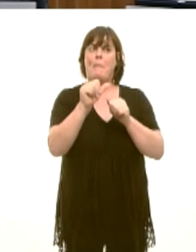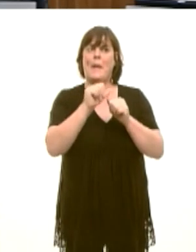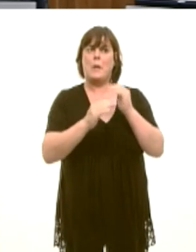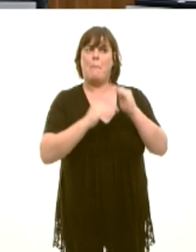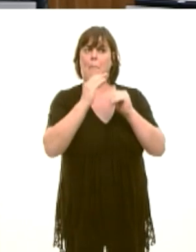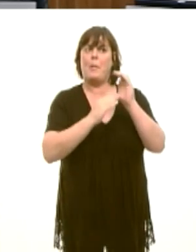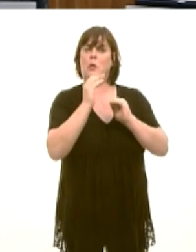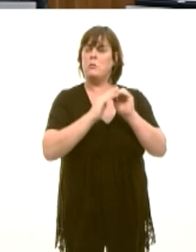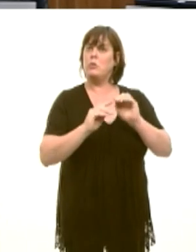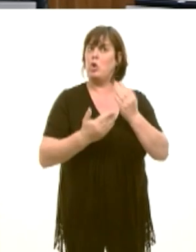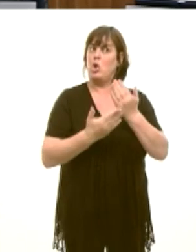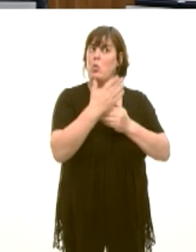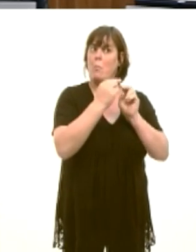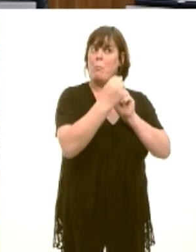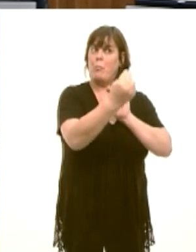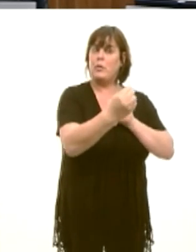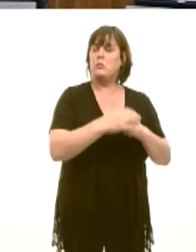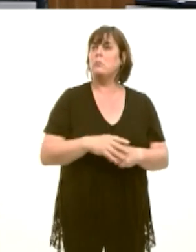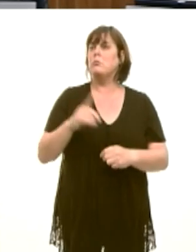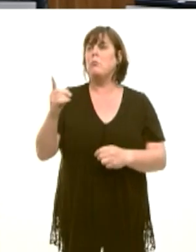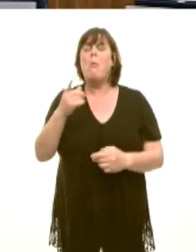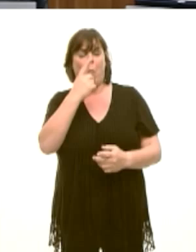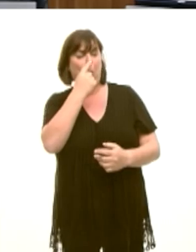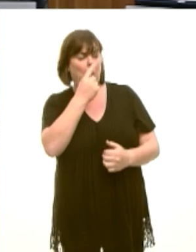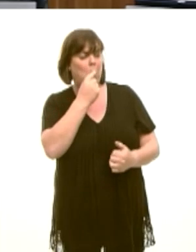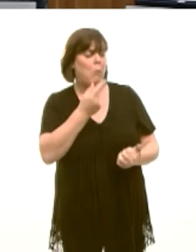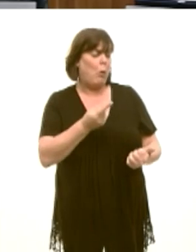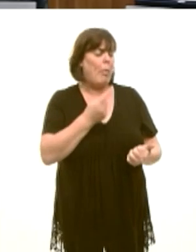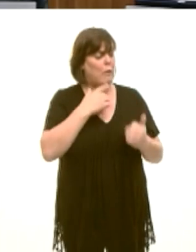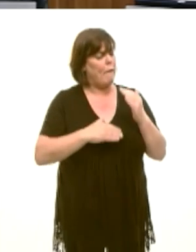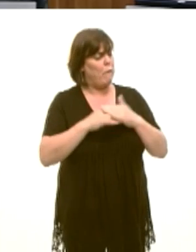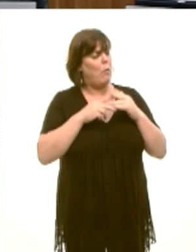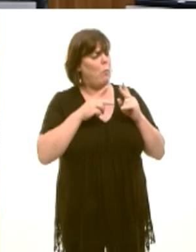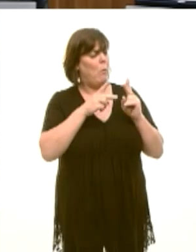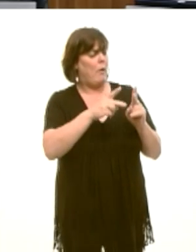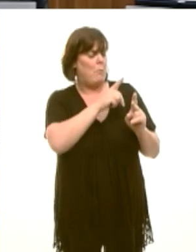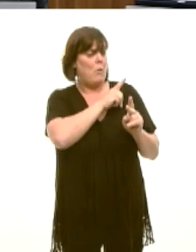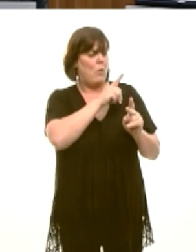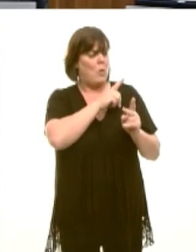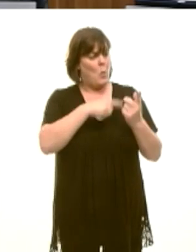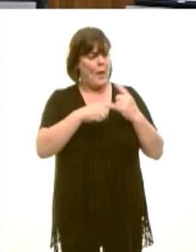o wneud hynny, byddwn iín dweud. Maeín rhaid ystyried, pan fydd unrhyw fath o strwythur